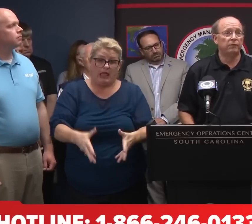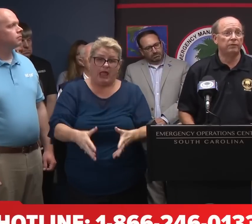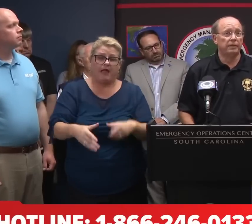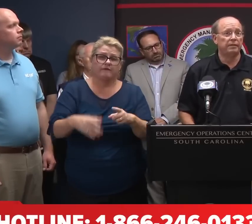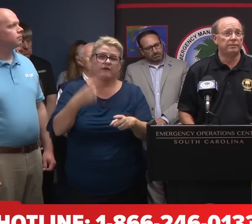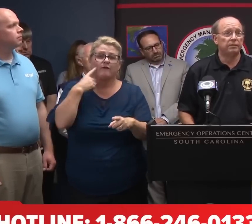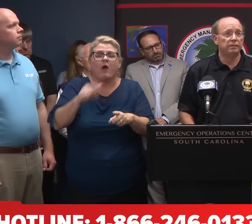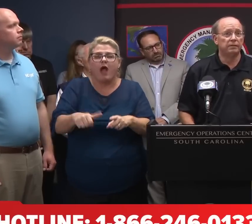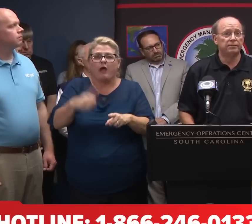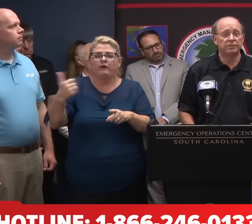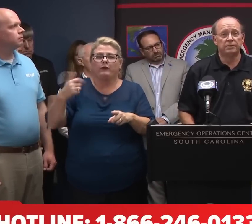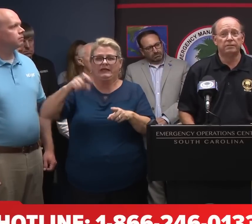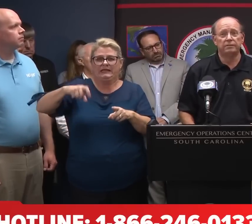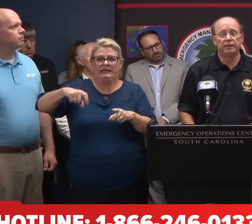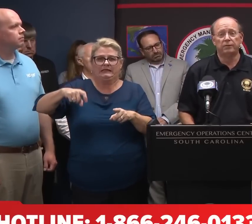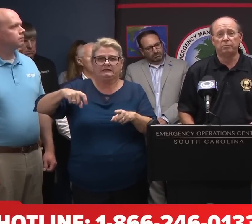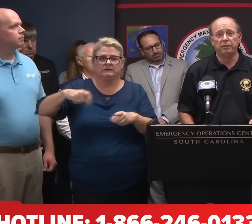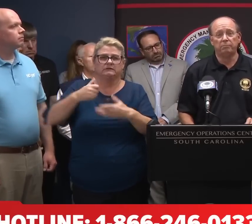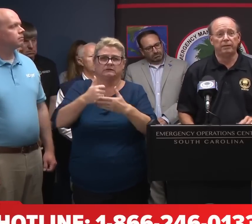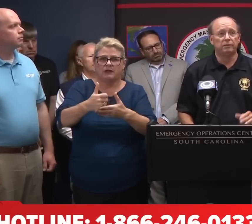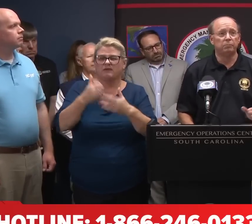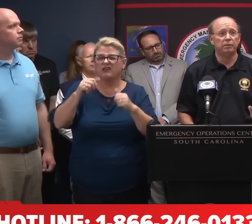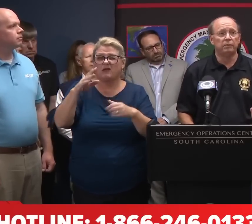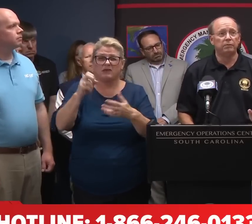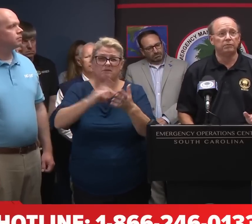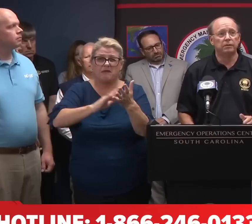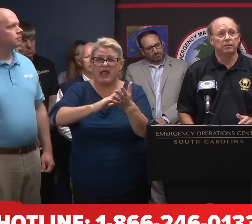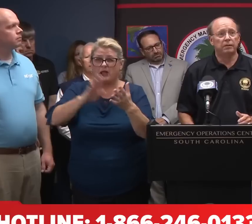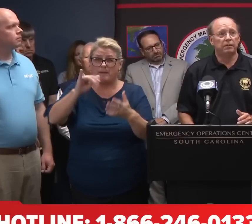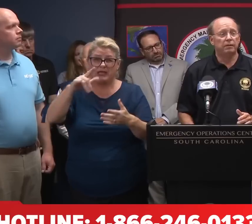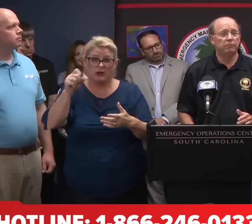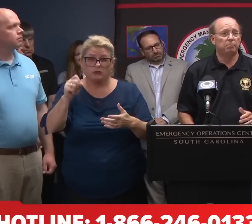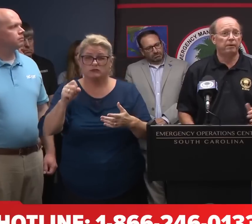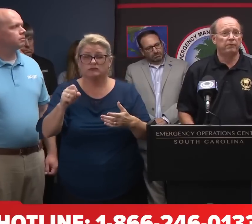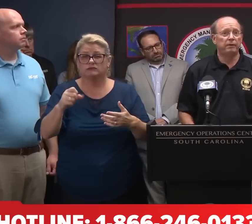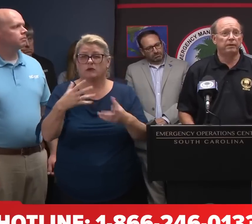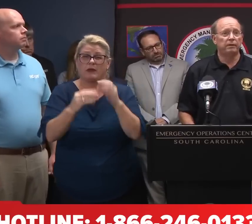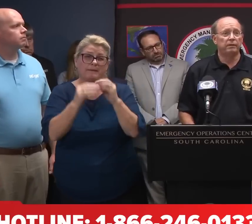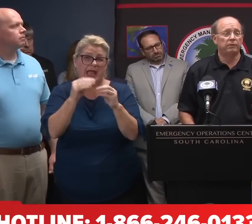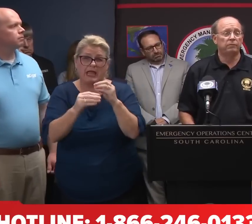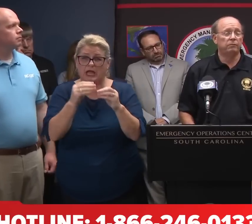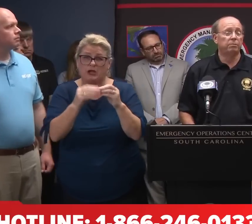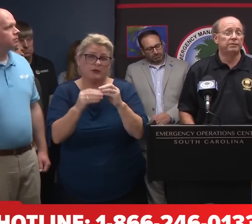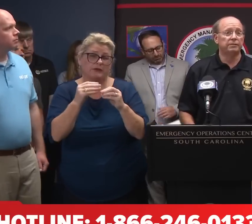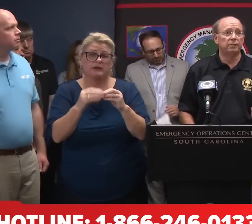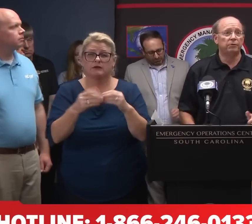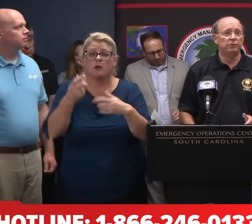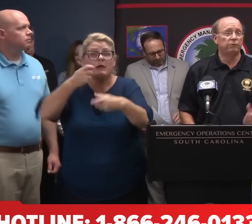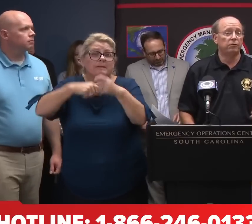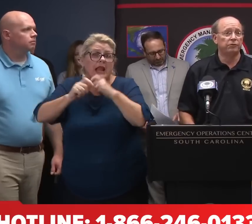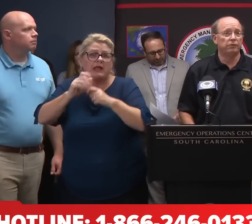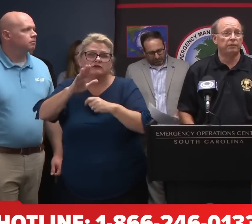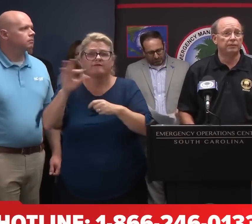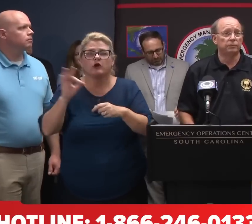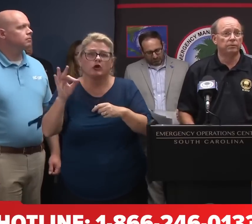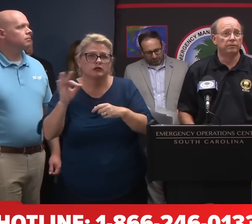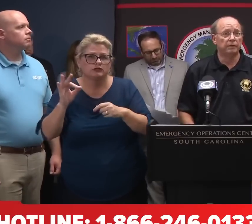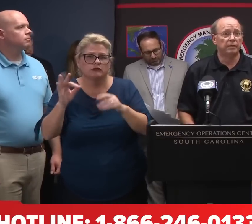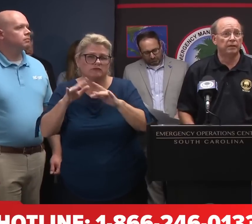other needs assistance and that could be medical bills, uh repairing or replacing some of your furniture and that sort of thing.